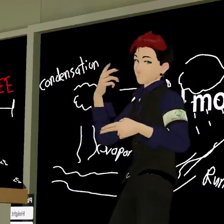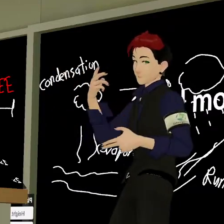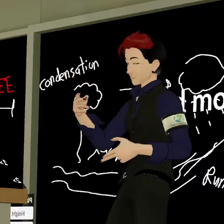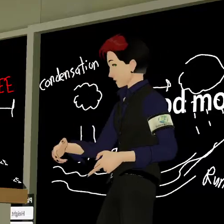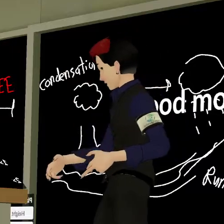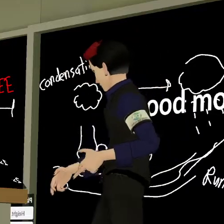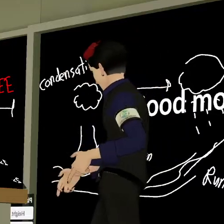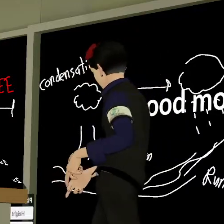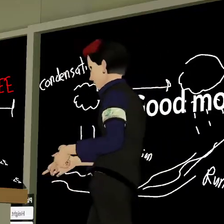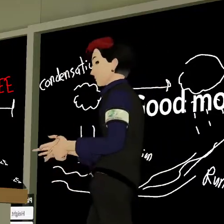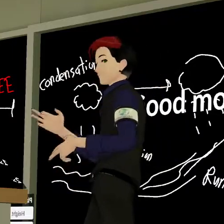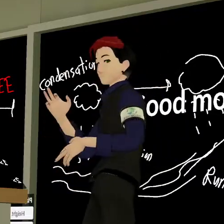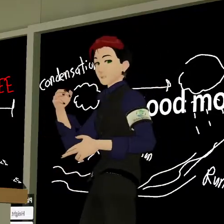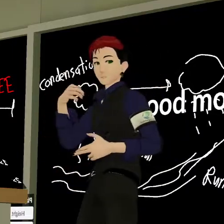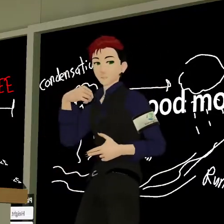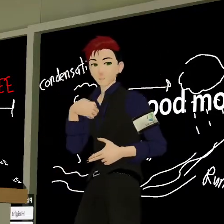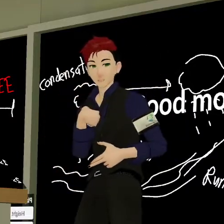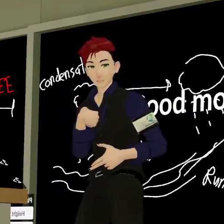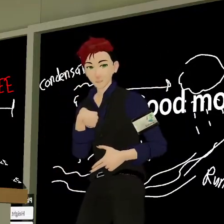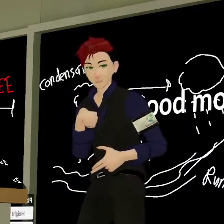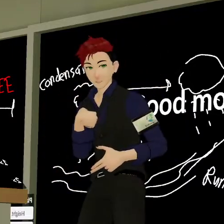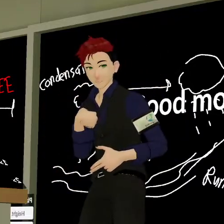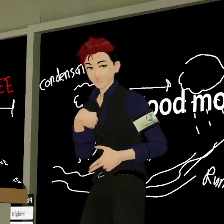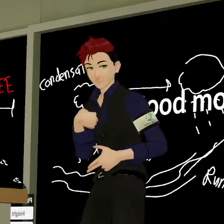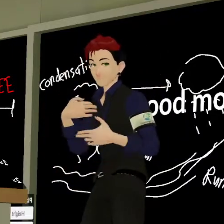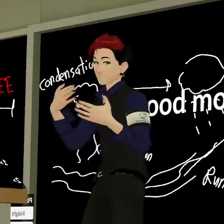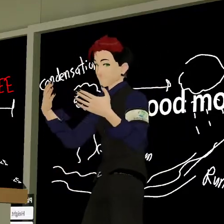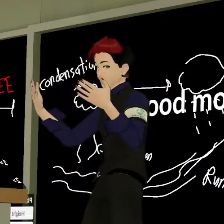we'll see how it goes so I'm going to voice off for this